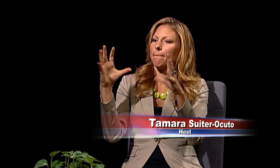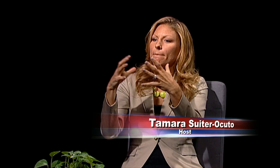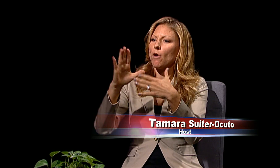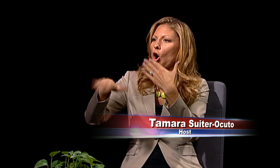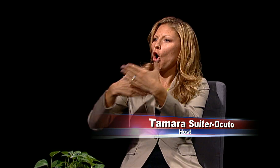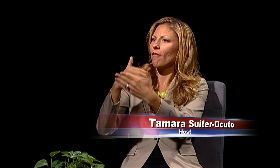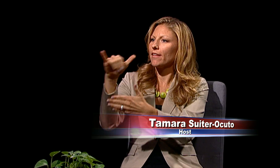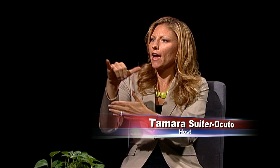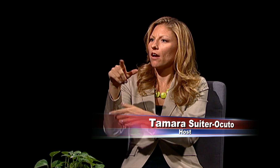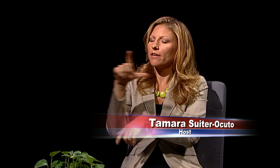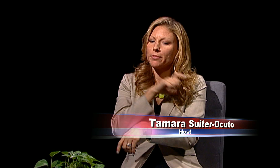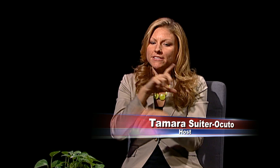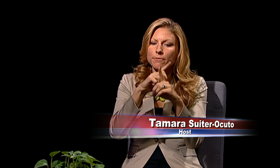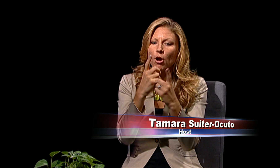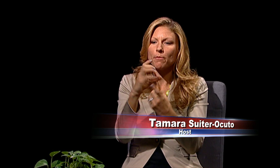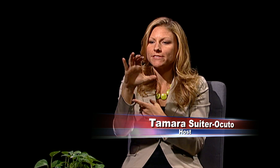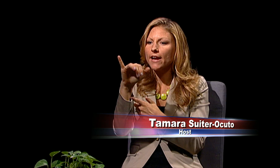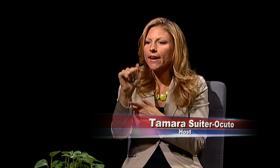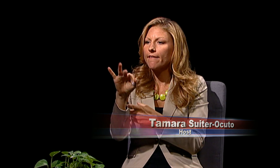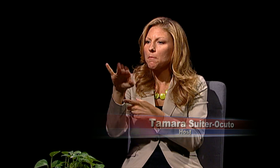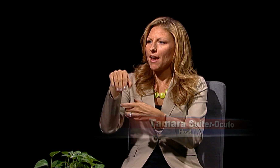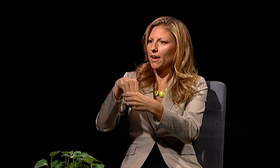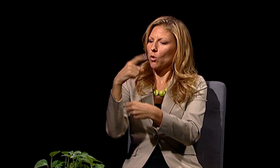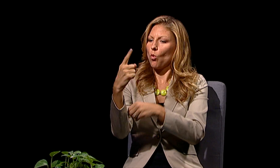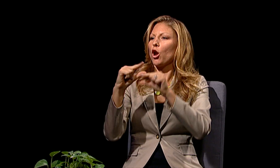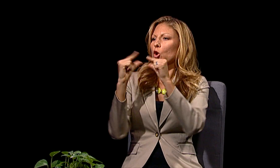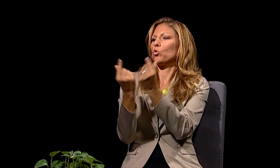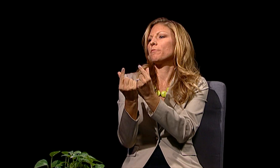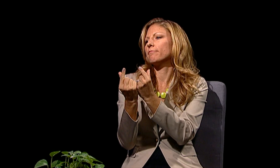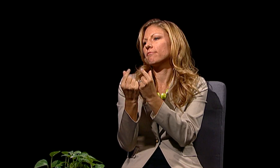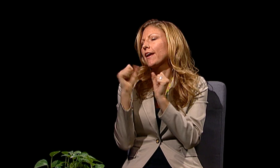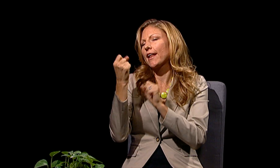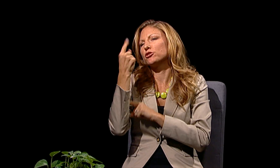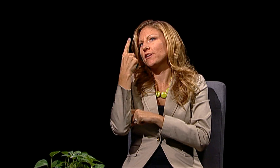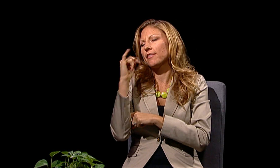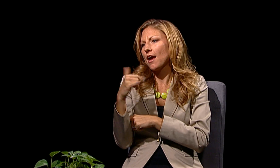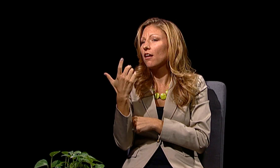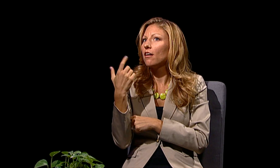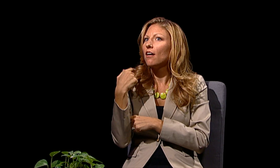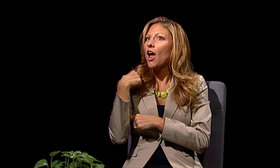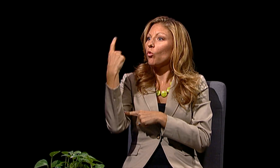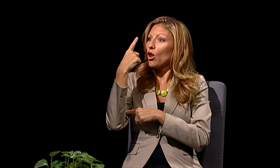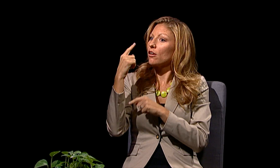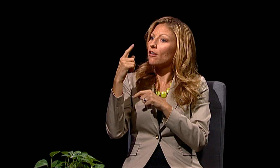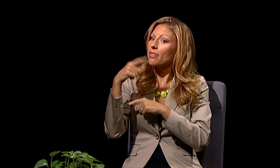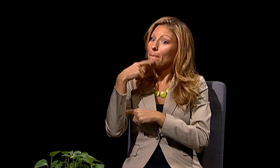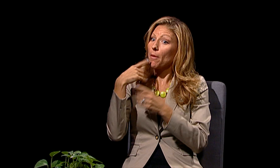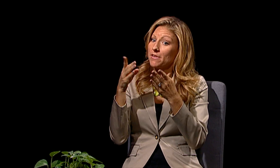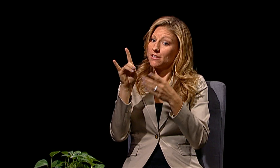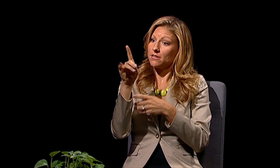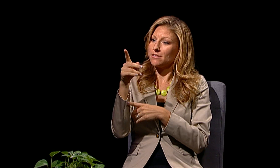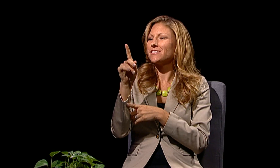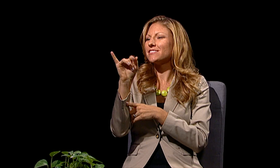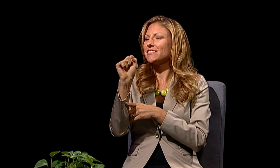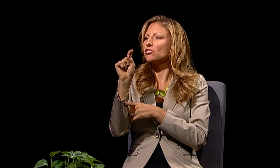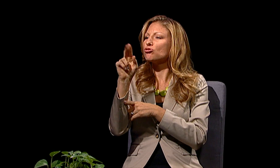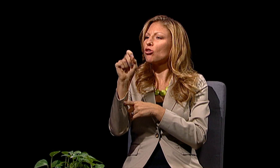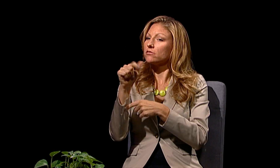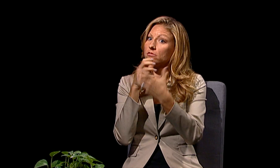KIND OF CLUMPS ALL OF THE POLICE DEPARTMENT, CIA, FBI, ALL THAT INTO ONE GROUP, AND I CAN UNDERSTAND THAT THAT PROBABLY HAPPENS.